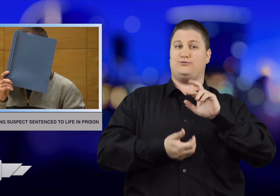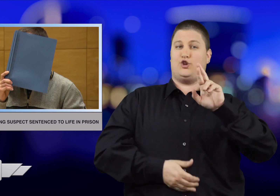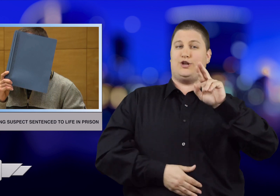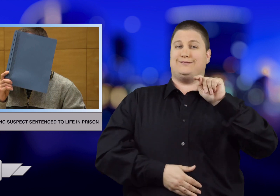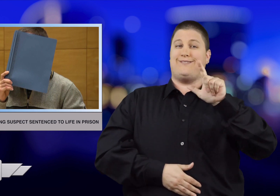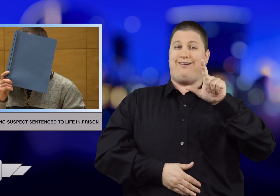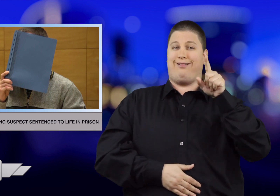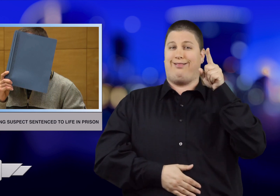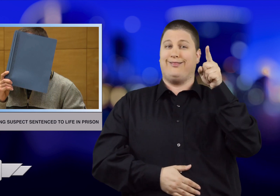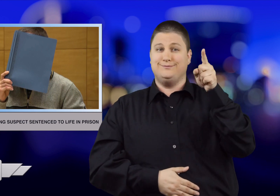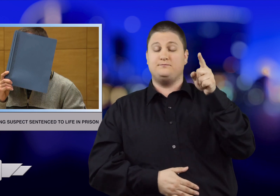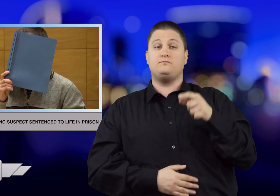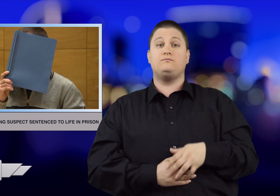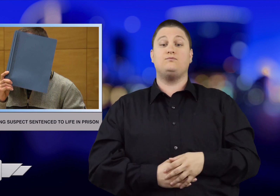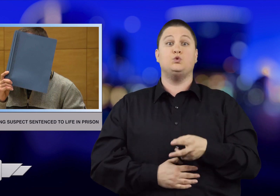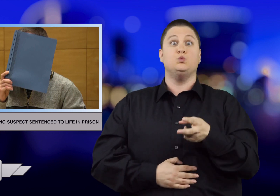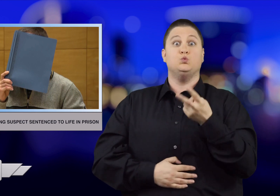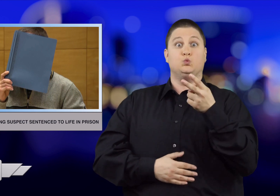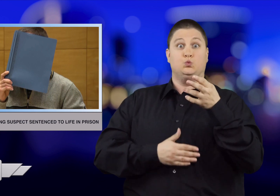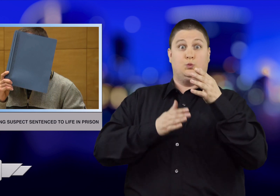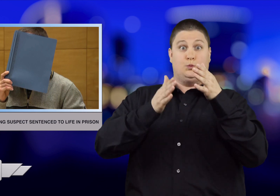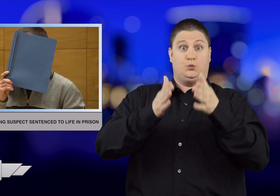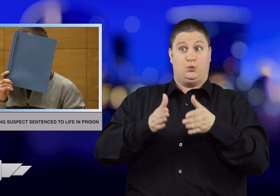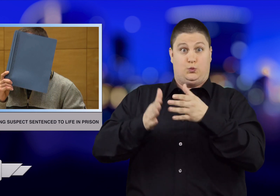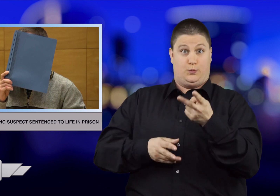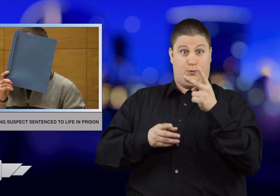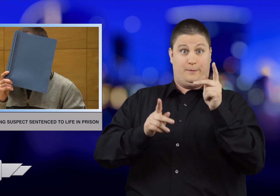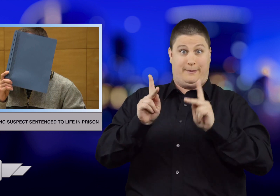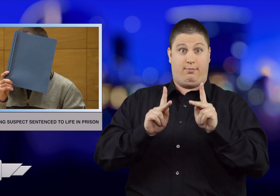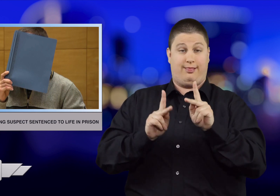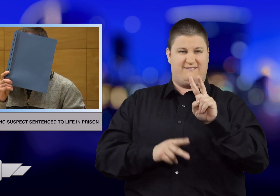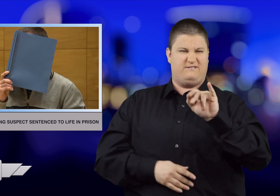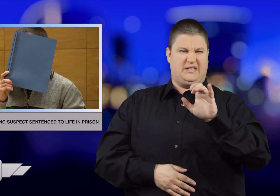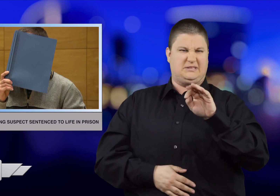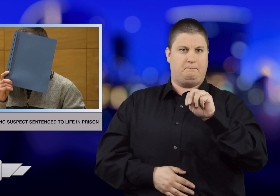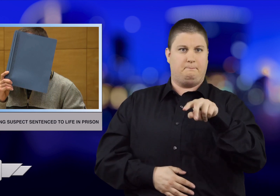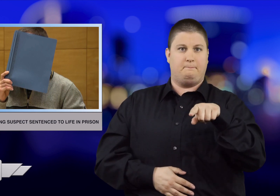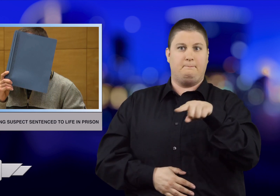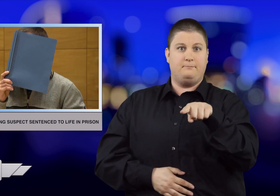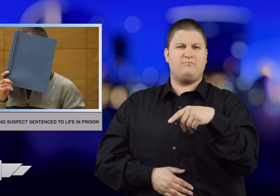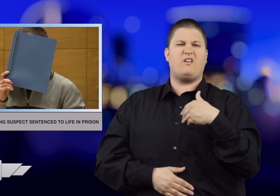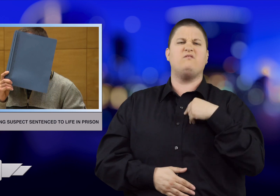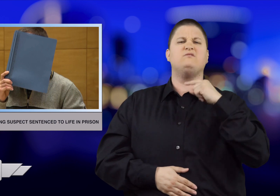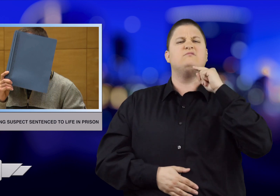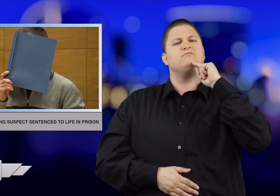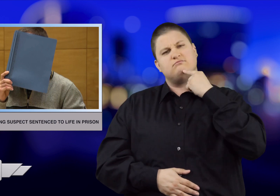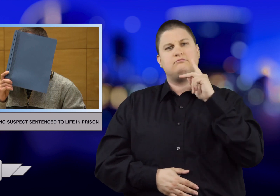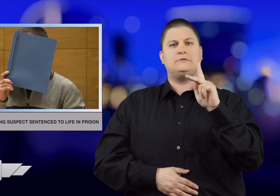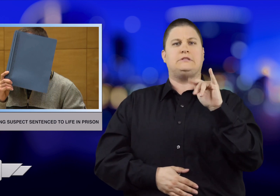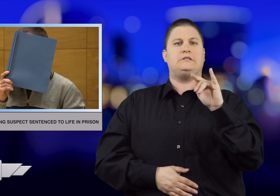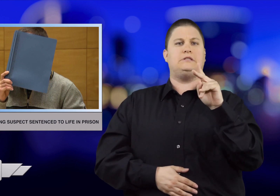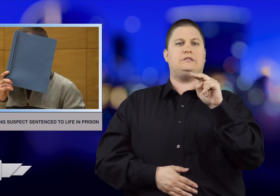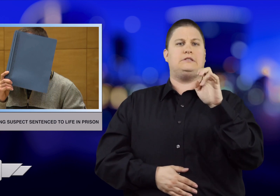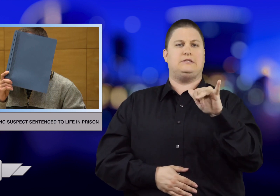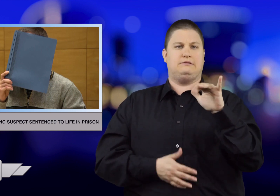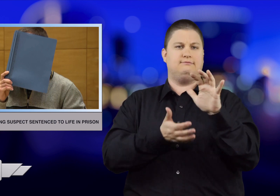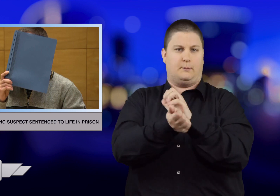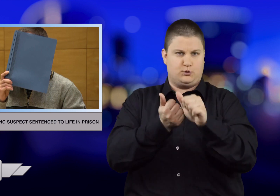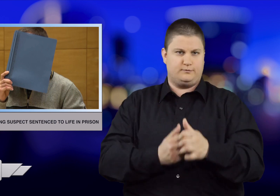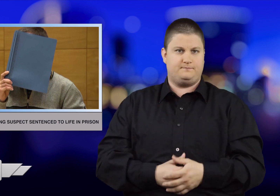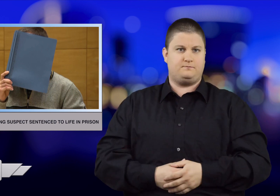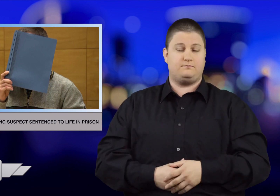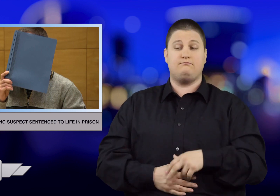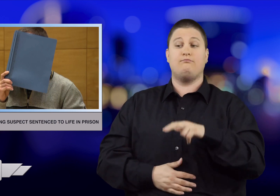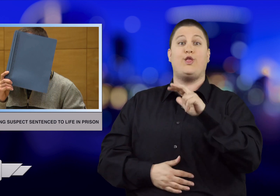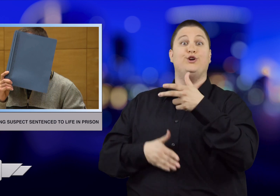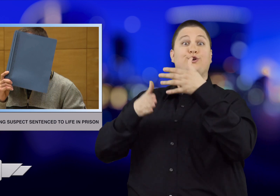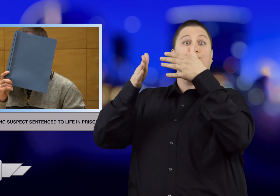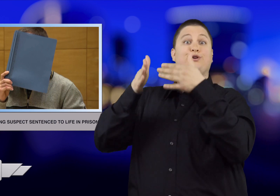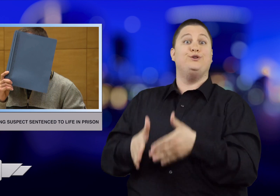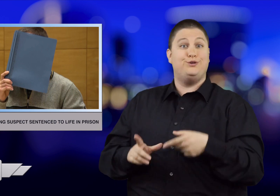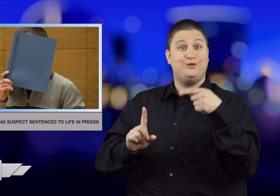According to CNN affiliate RTL, two victims have serious kidney damage and a third is